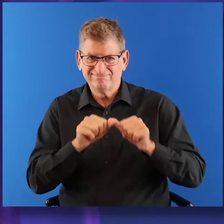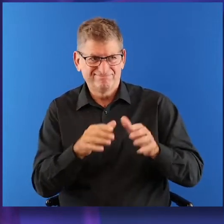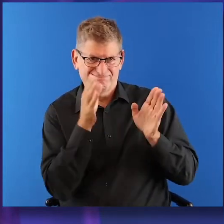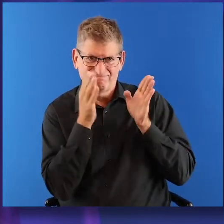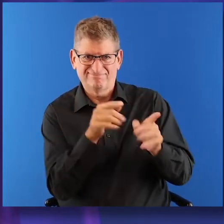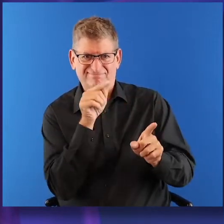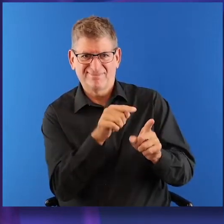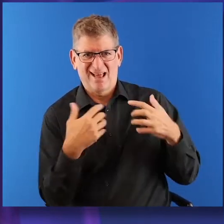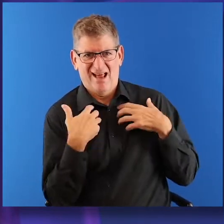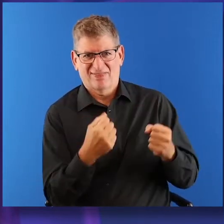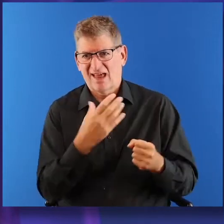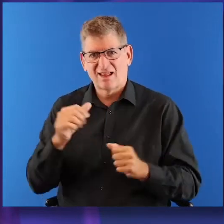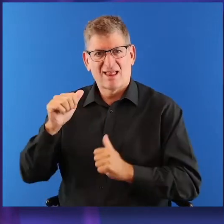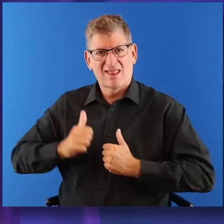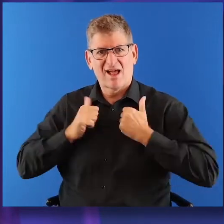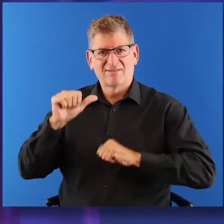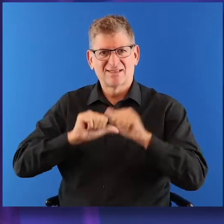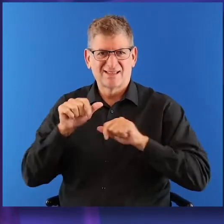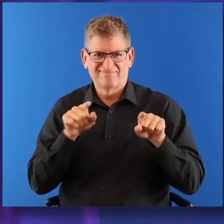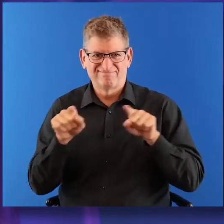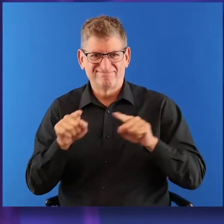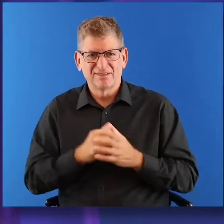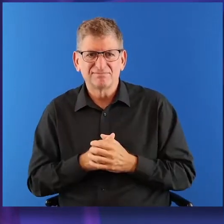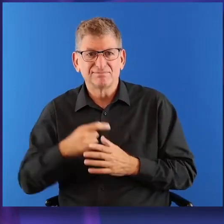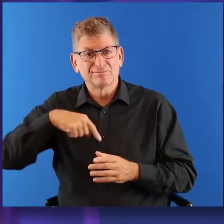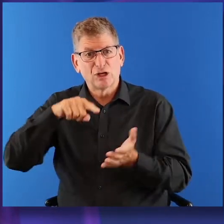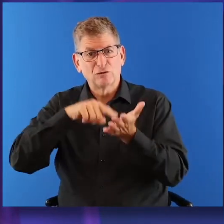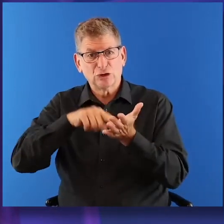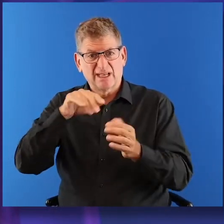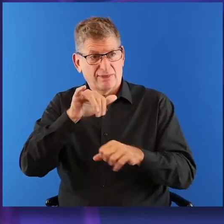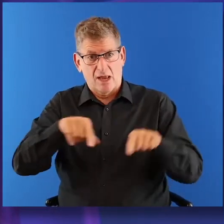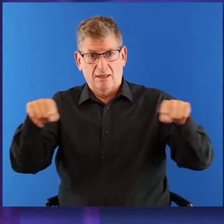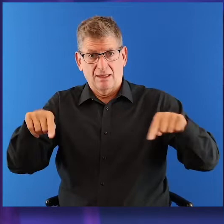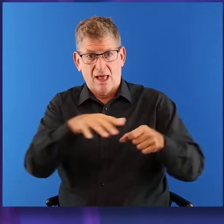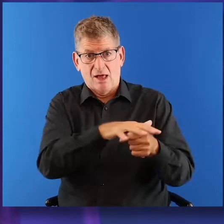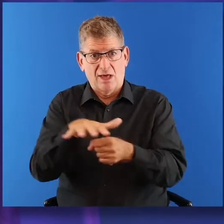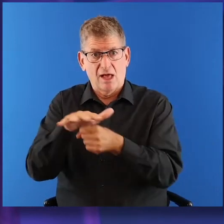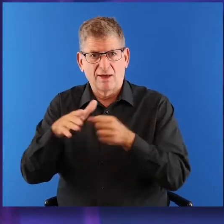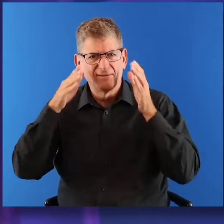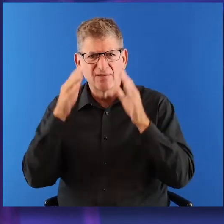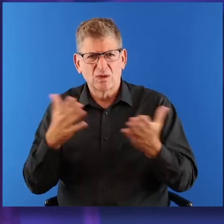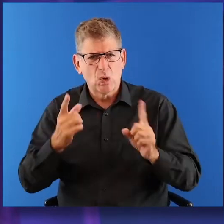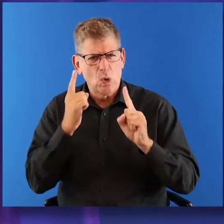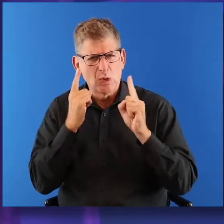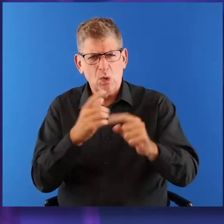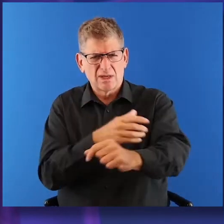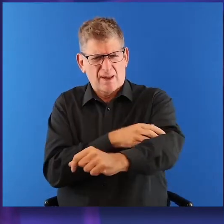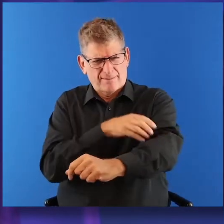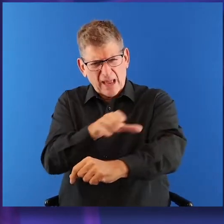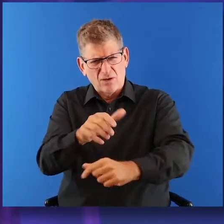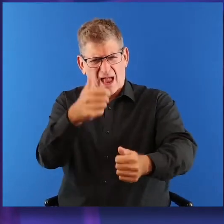focused on the goal of empowering every person on the planet to live healthier and for every organization to enable better health,